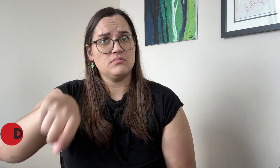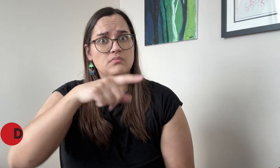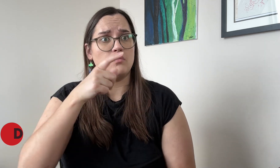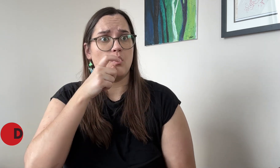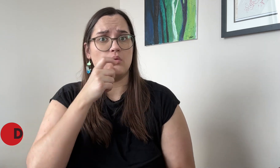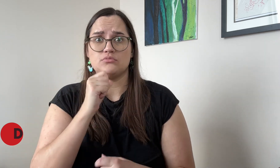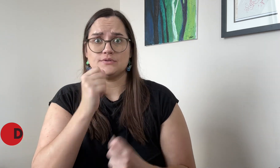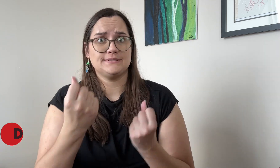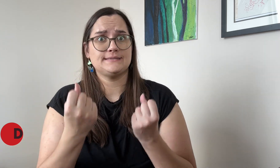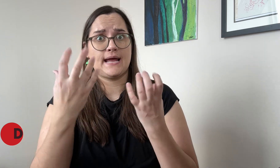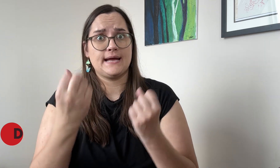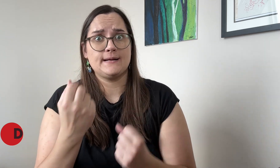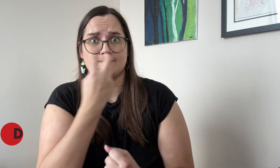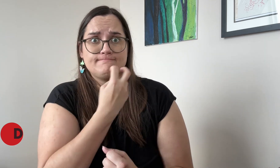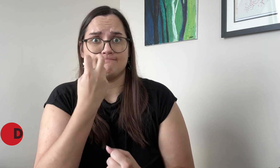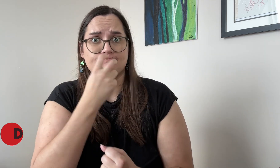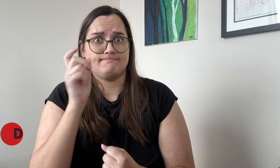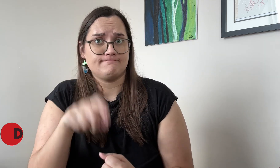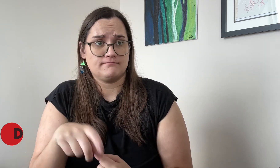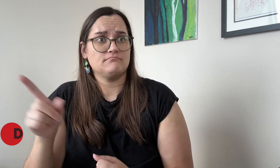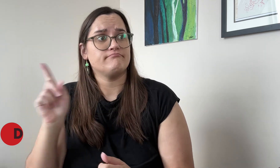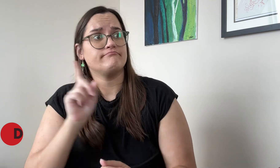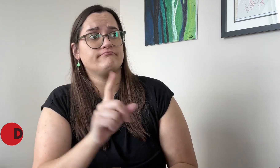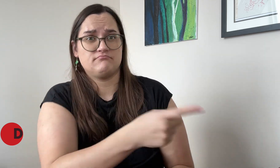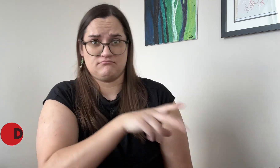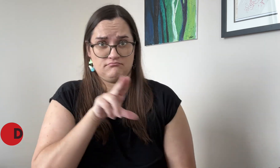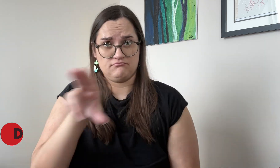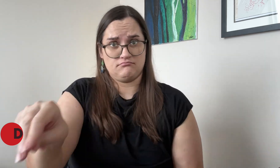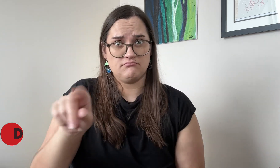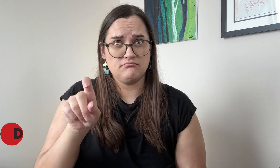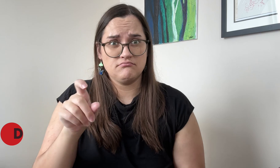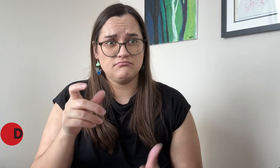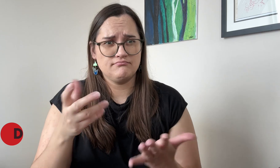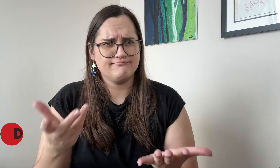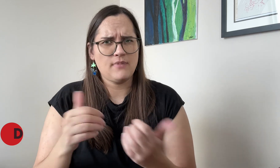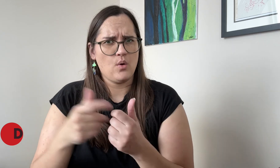Those who lipread? How can they donate blood?